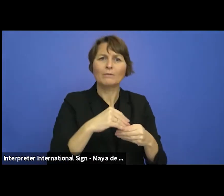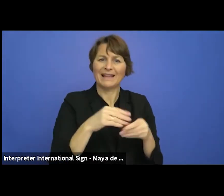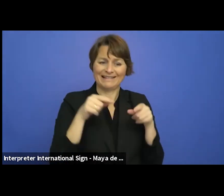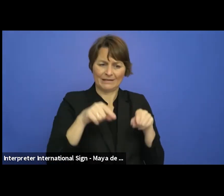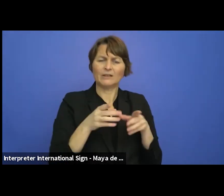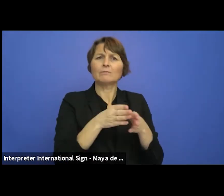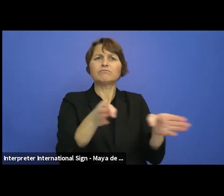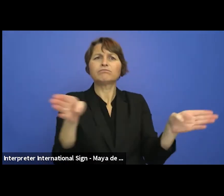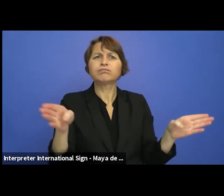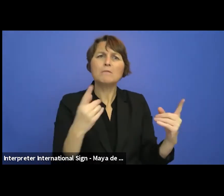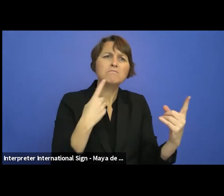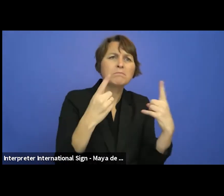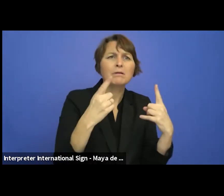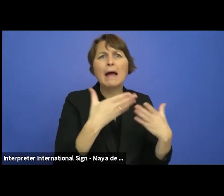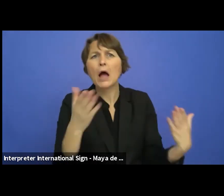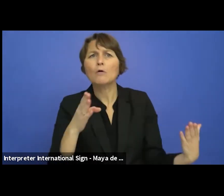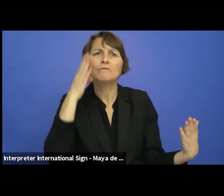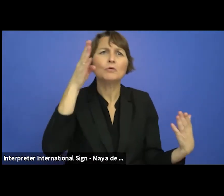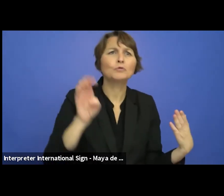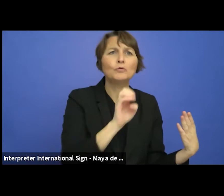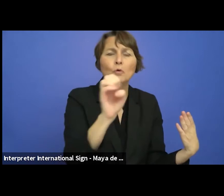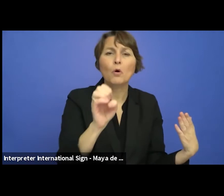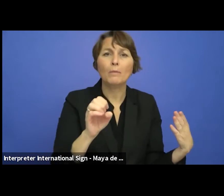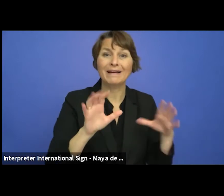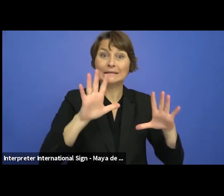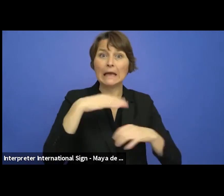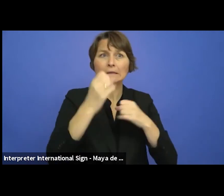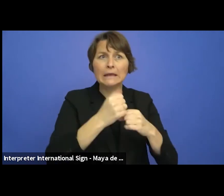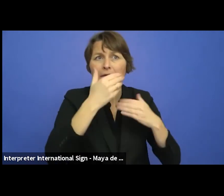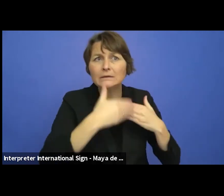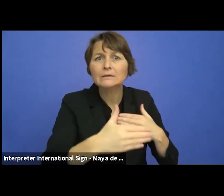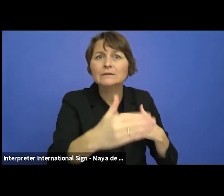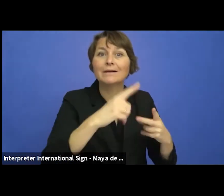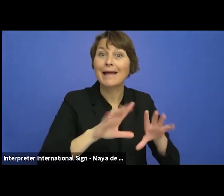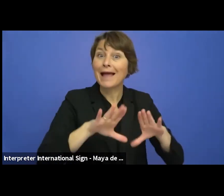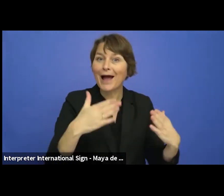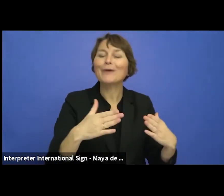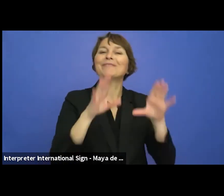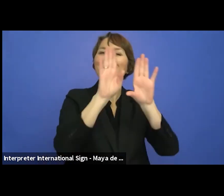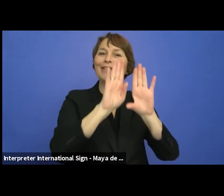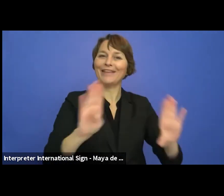in the coming decade and beyond then through theatre and performing arts. My colleague,